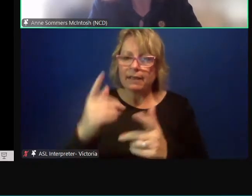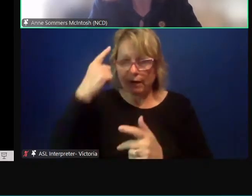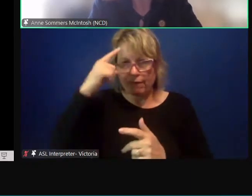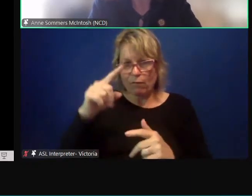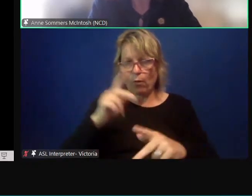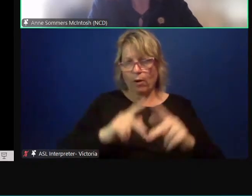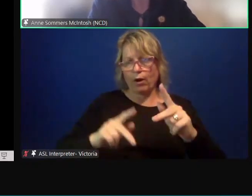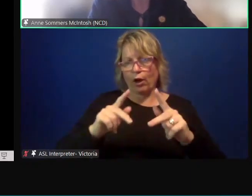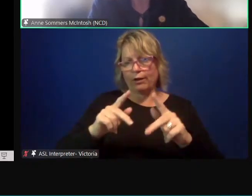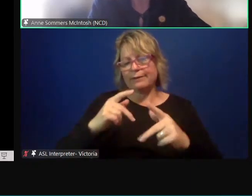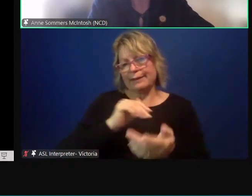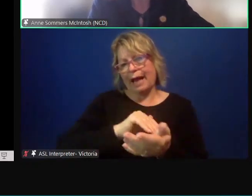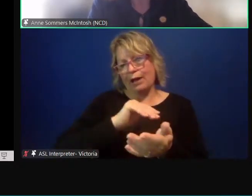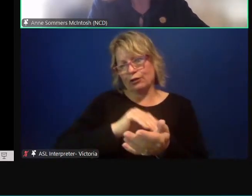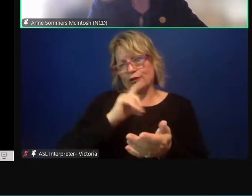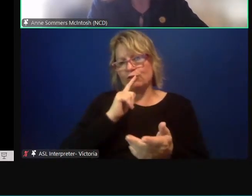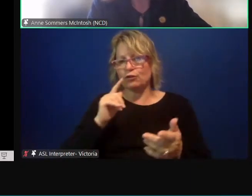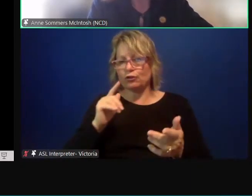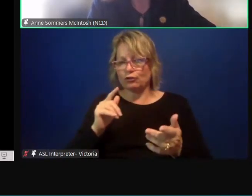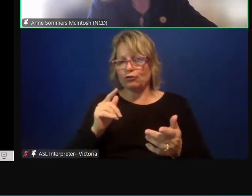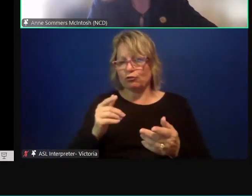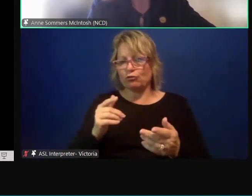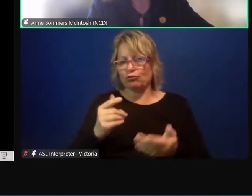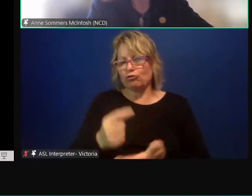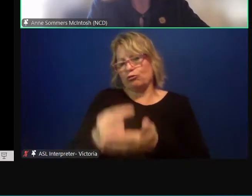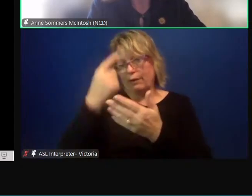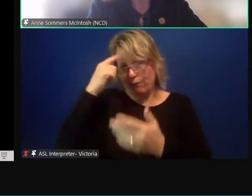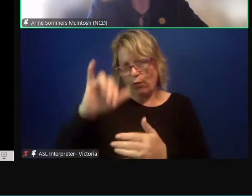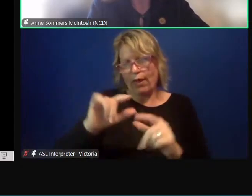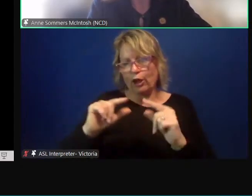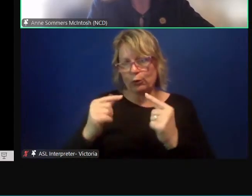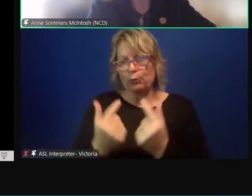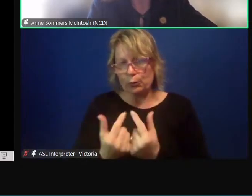group due to higher reimbursement rates. And preference to research at federal agencies